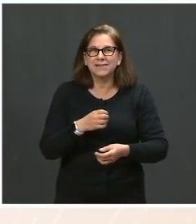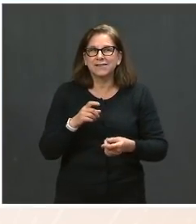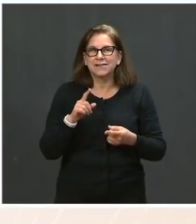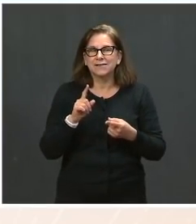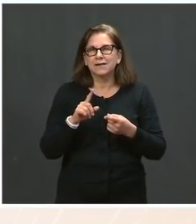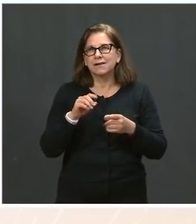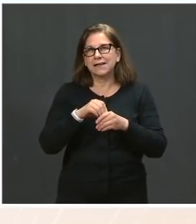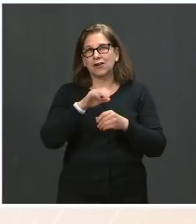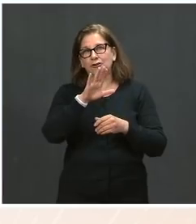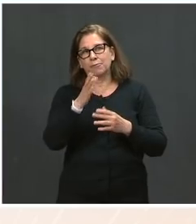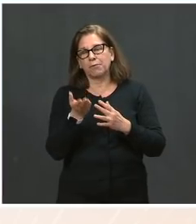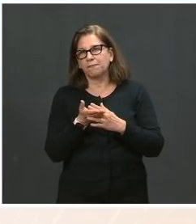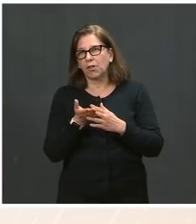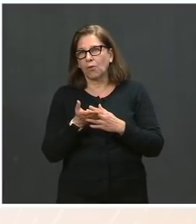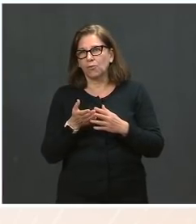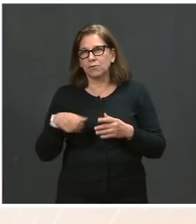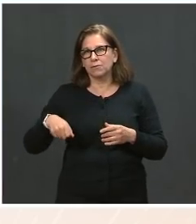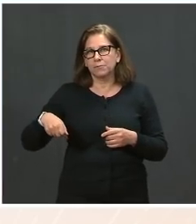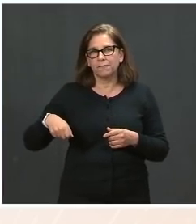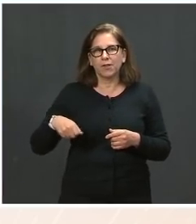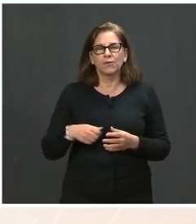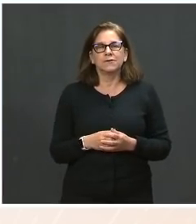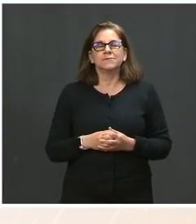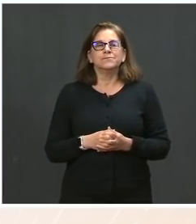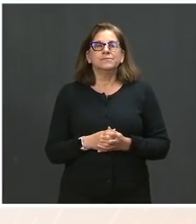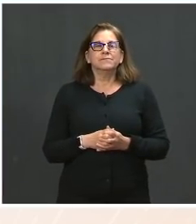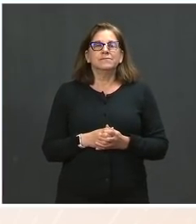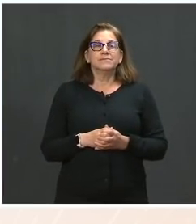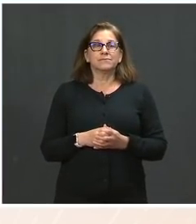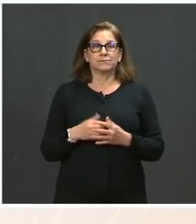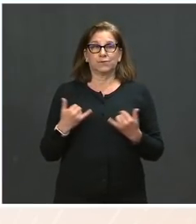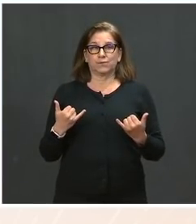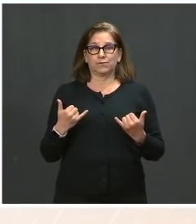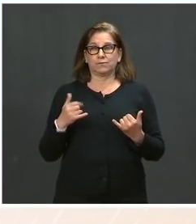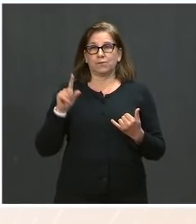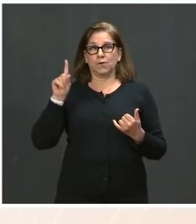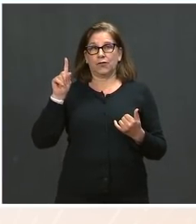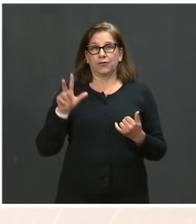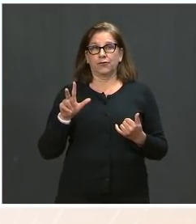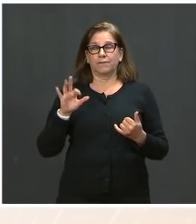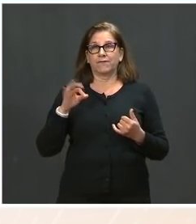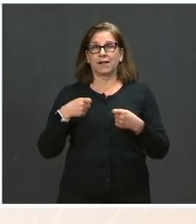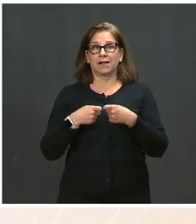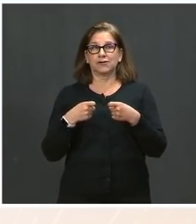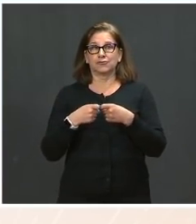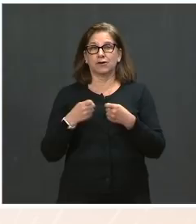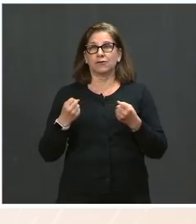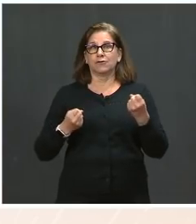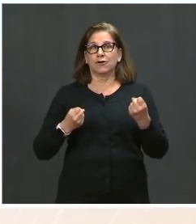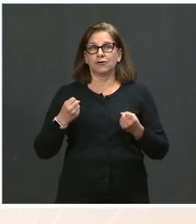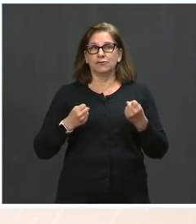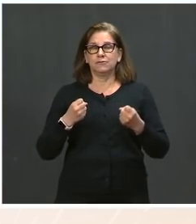electric vehicle battery production takes place in Michigan. The state is one of the top five states for clean energy patents,